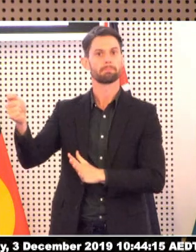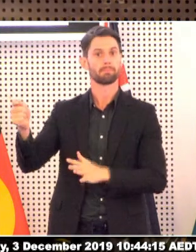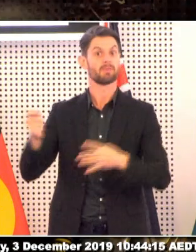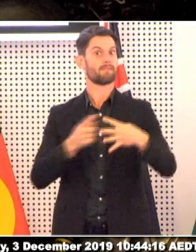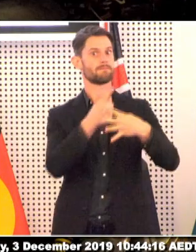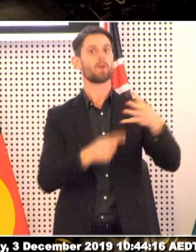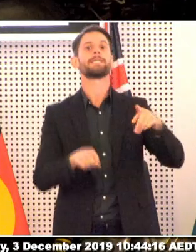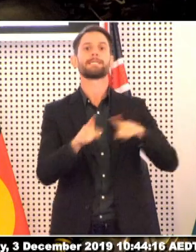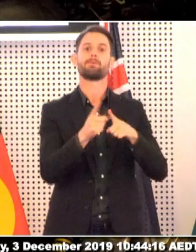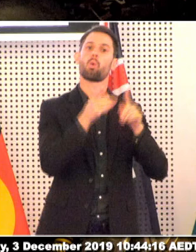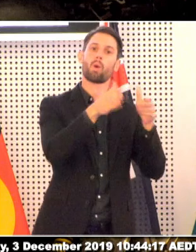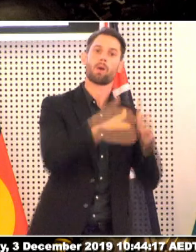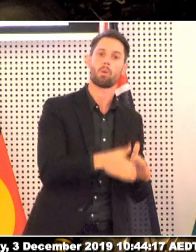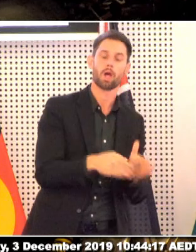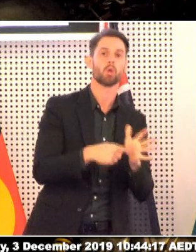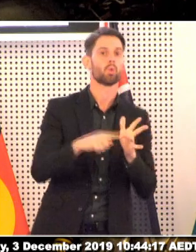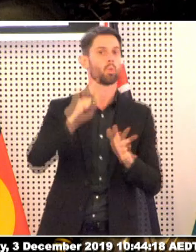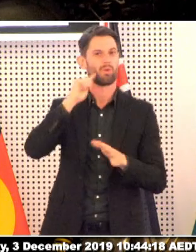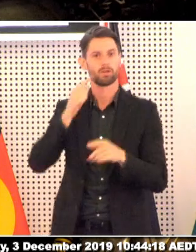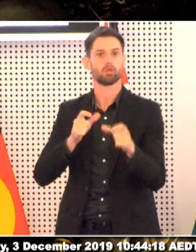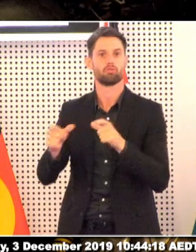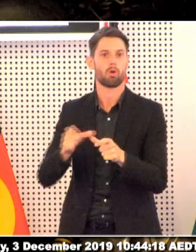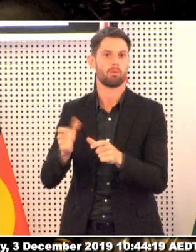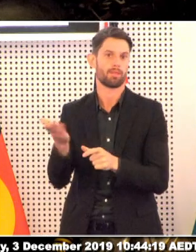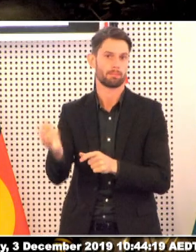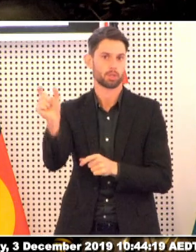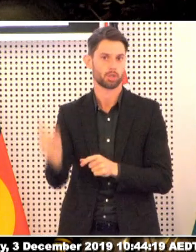I think one of the issues that you’ve looked at in your research is –